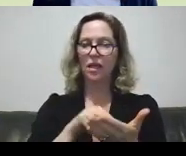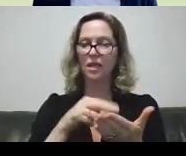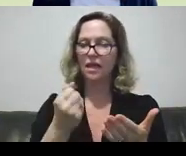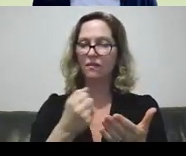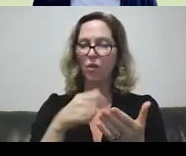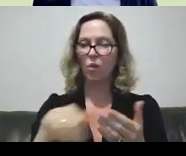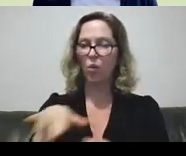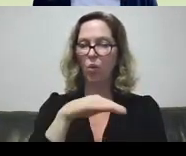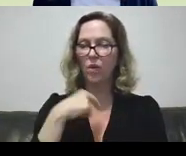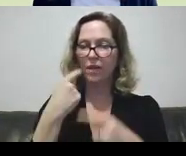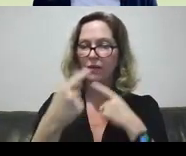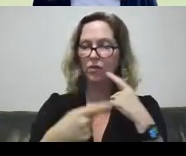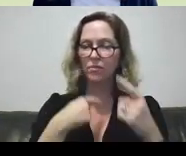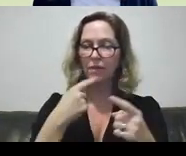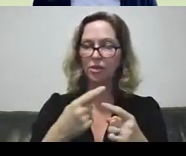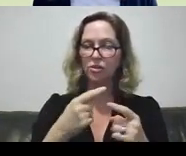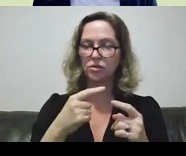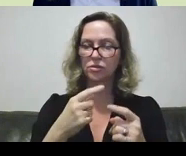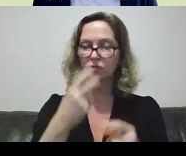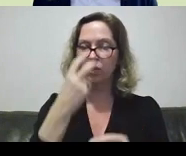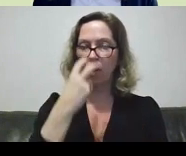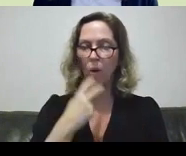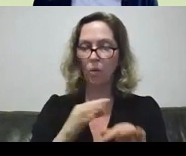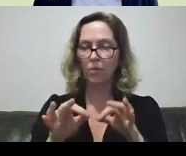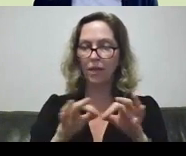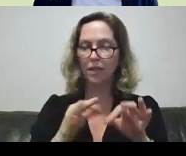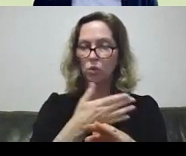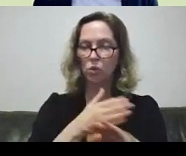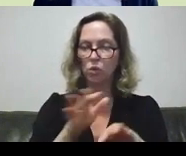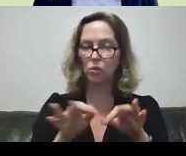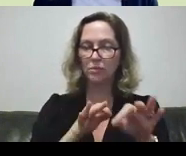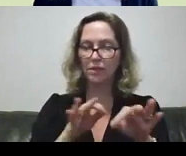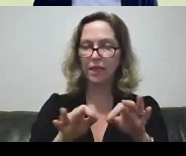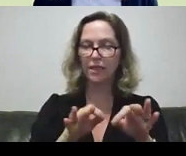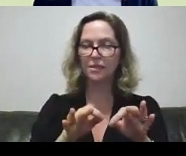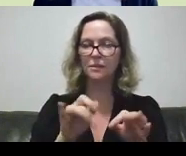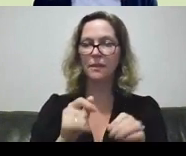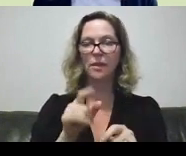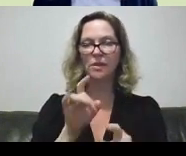up to you to remind them of what's what the history has been you need to stay in